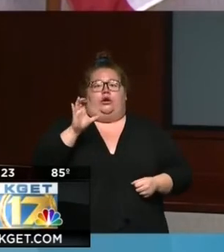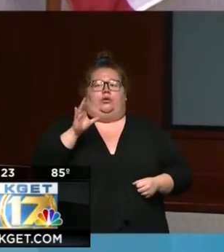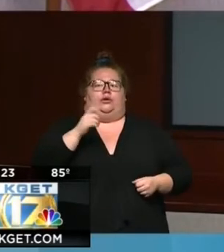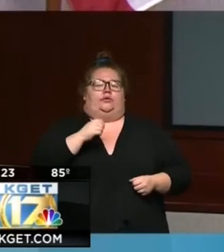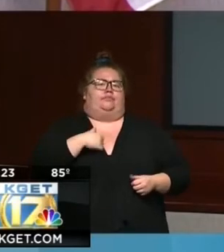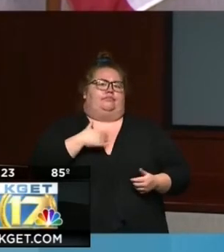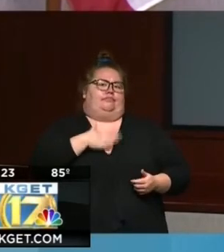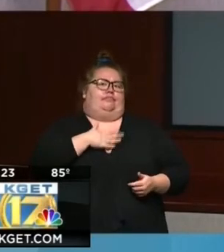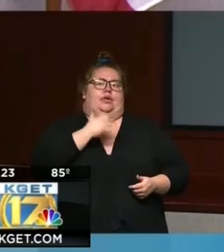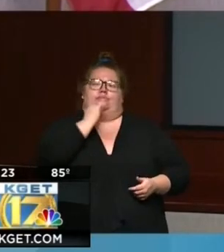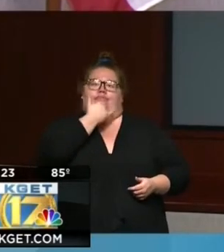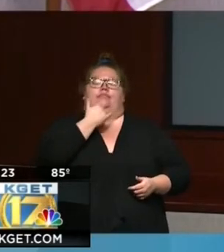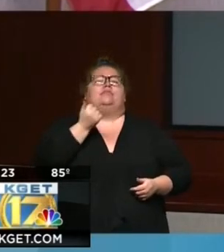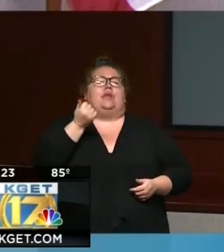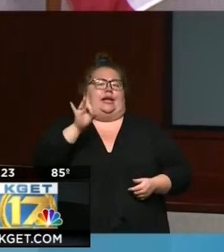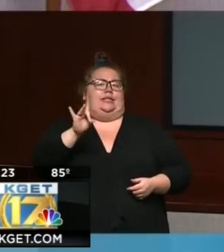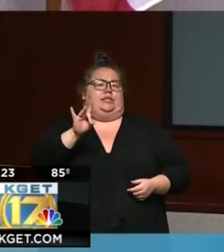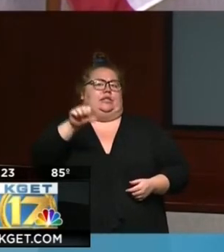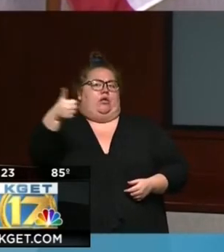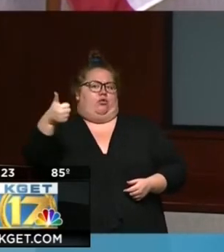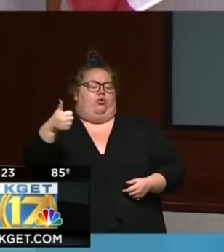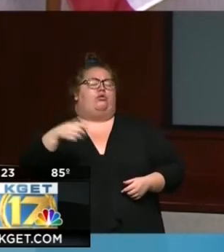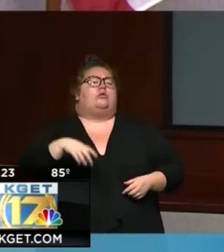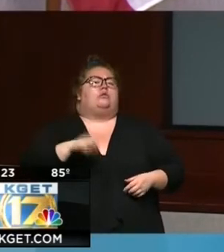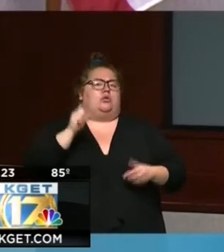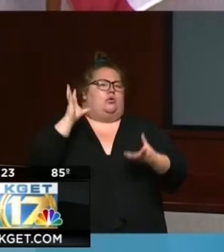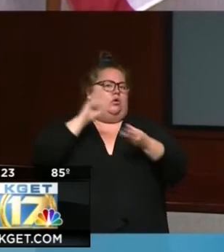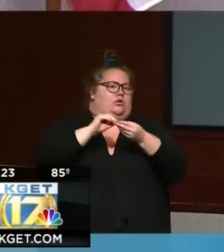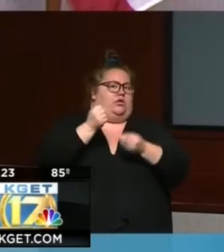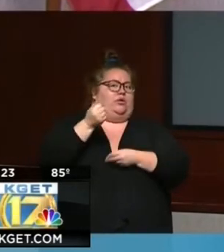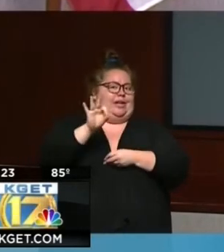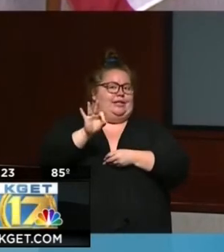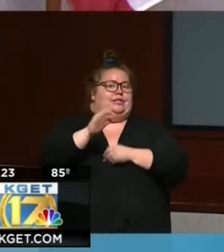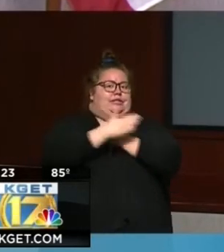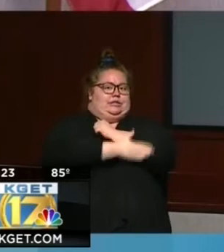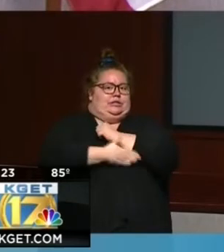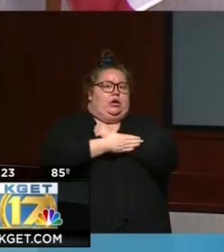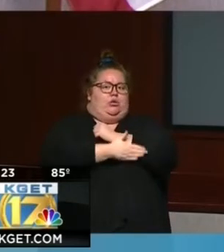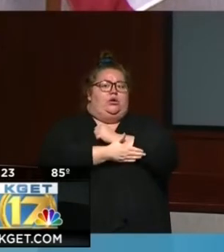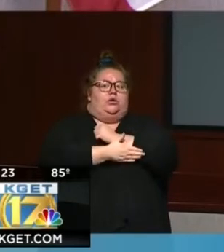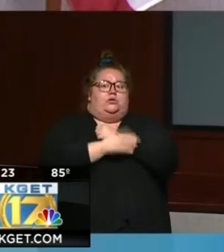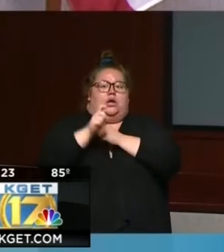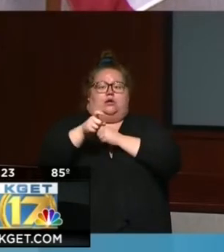I WILL HAVE RYAN RESPOND. 19 COUNTIES TOTAL AND WE ARE ONE AND 18 OTHERS.